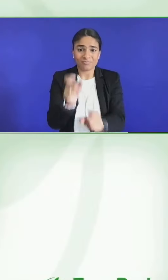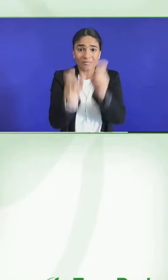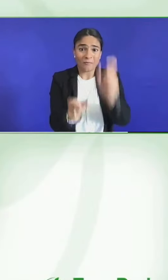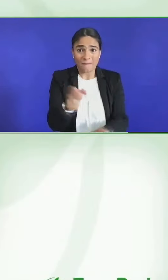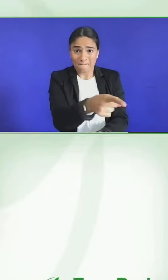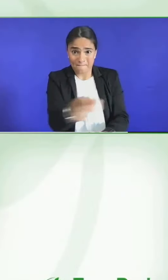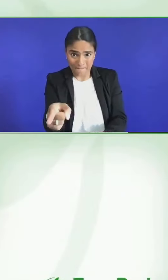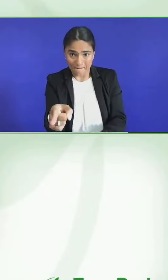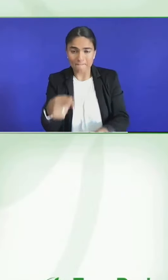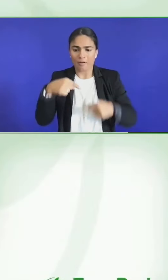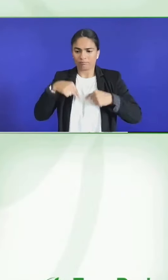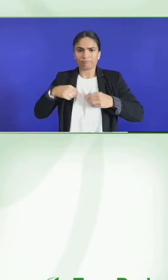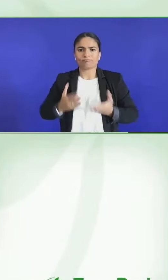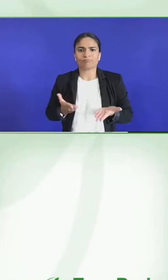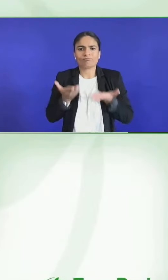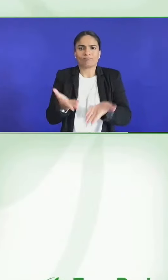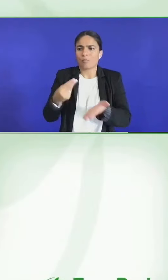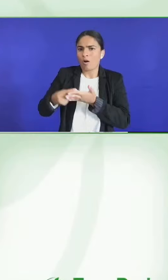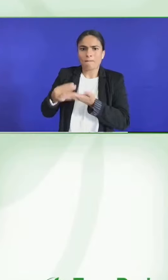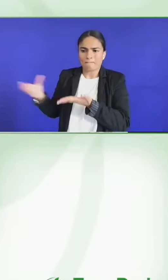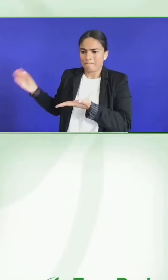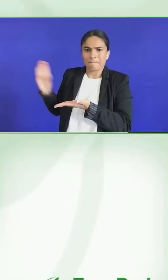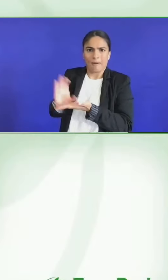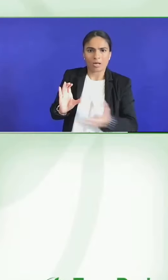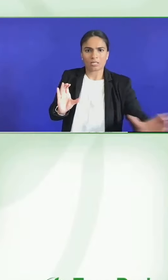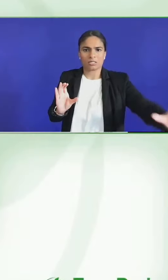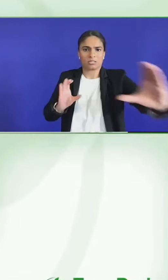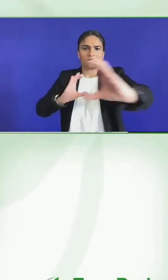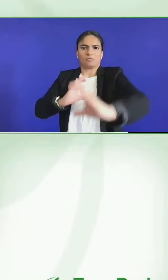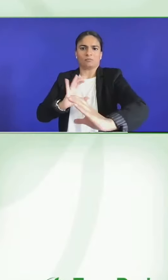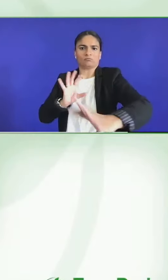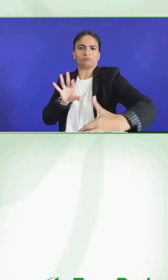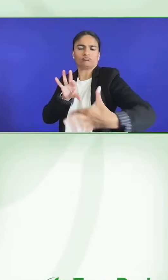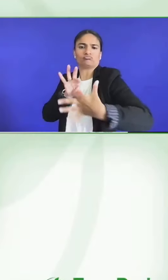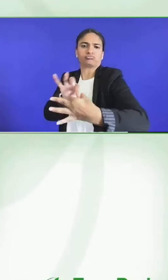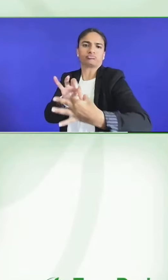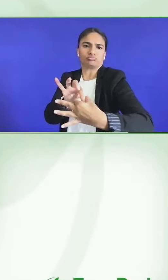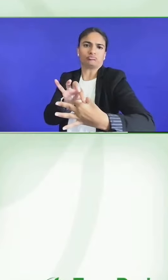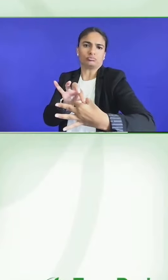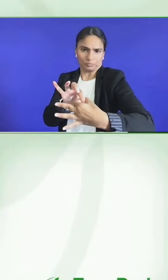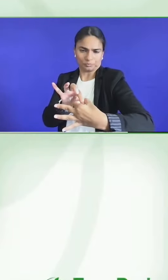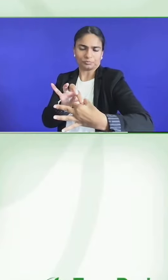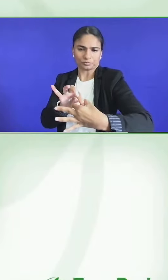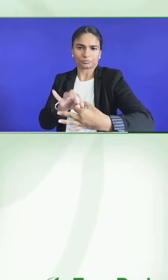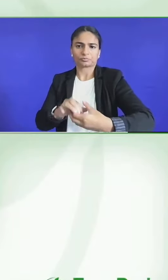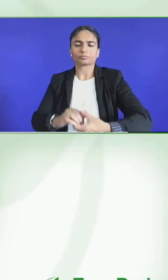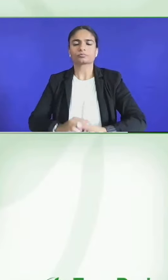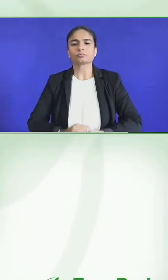helped a lot to work together. We had a lot of discussions, a lot of brainstorming, but we reached